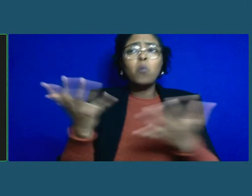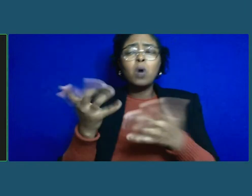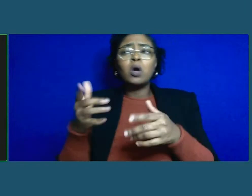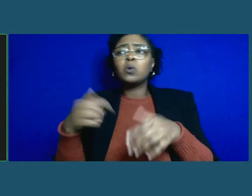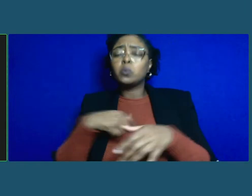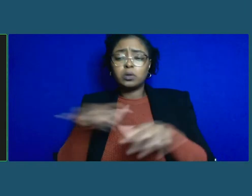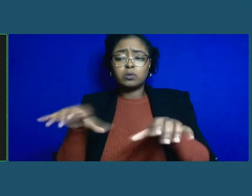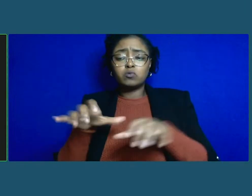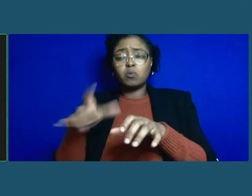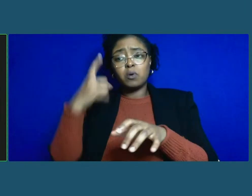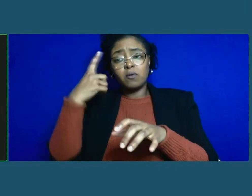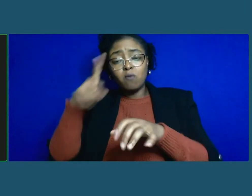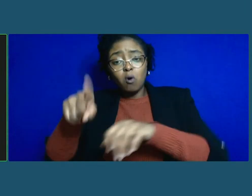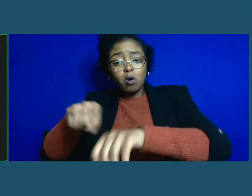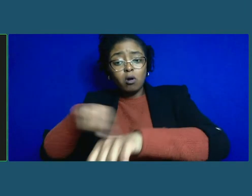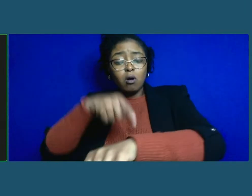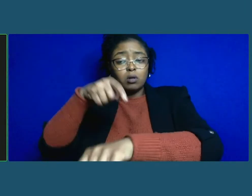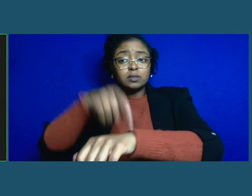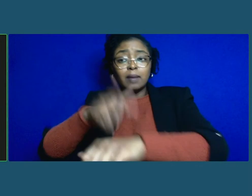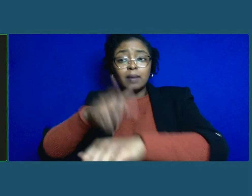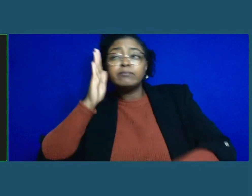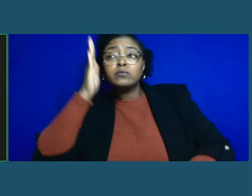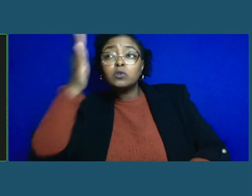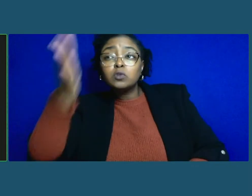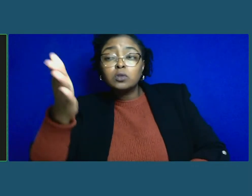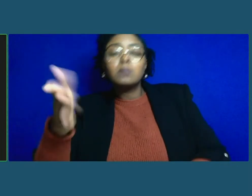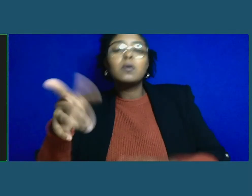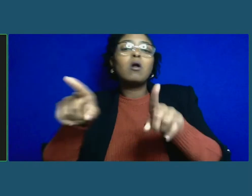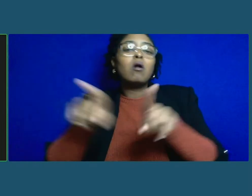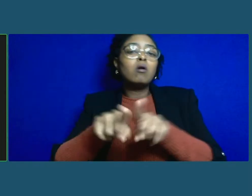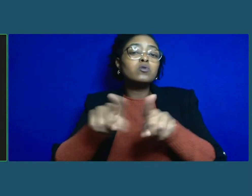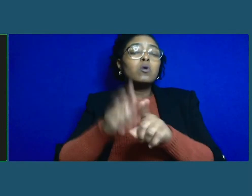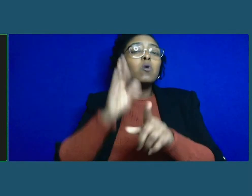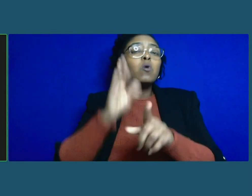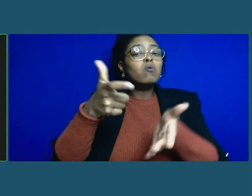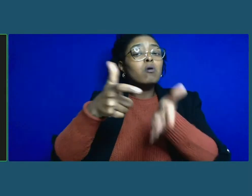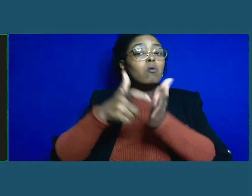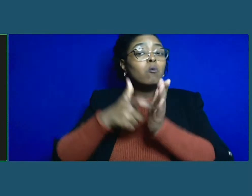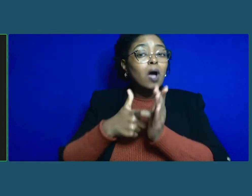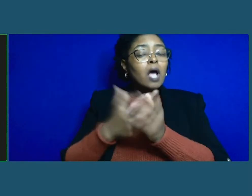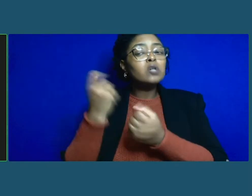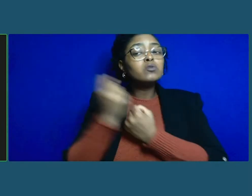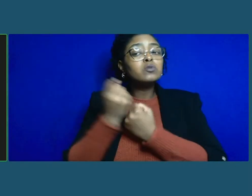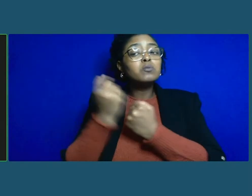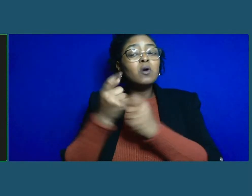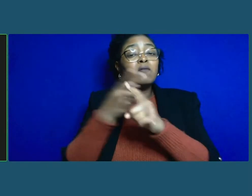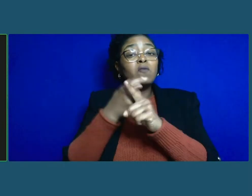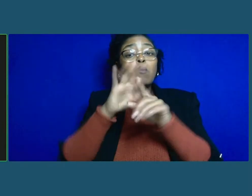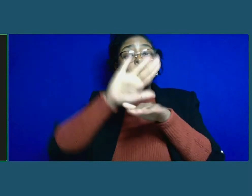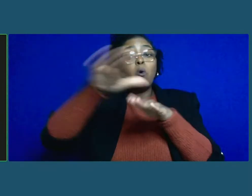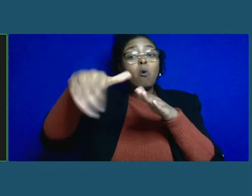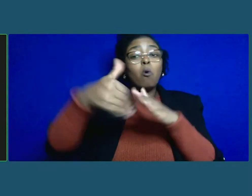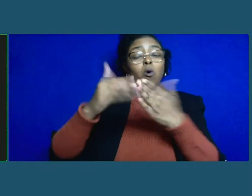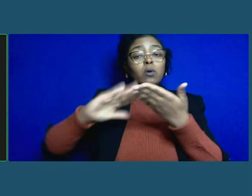consistently. What are we doing immediately? And what are we doing long term and I and I will